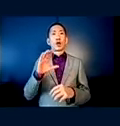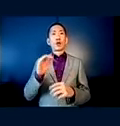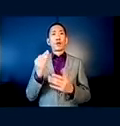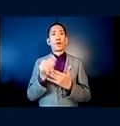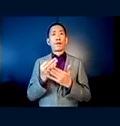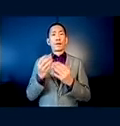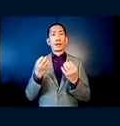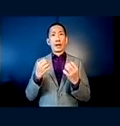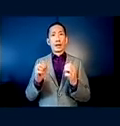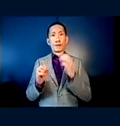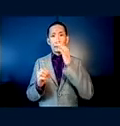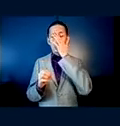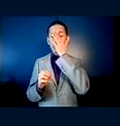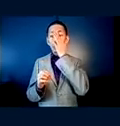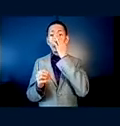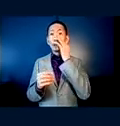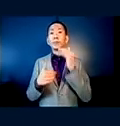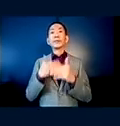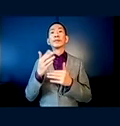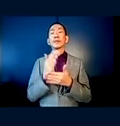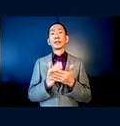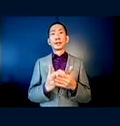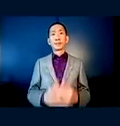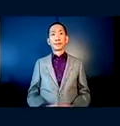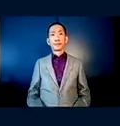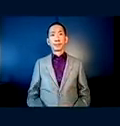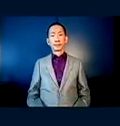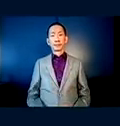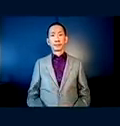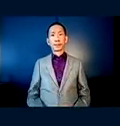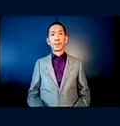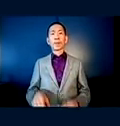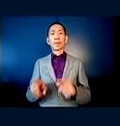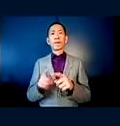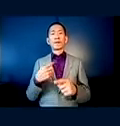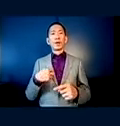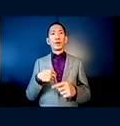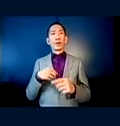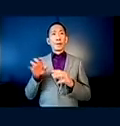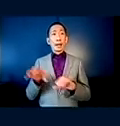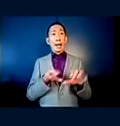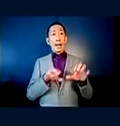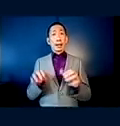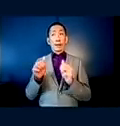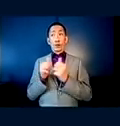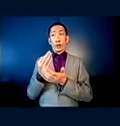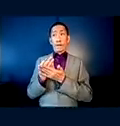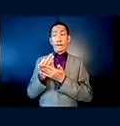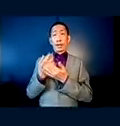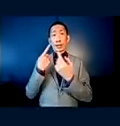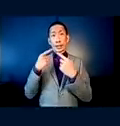BASED ON OUR CO-FUNDING EFFORTS. NEXT SLIDE. WE'VE ALSO BEEN PRETTY ACTIVE IN